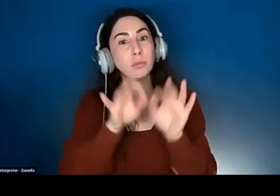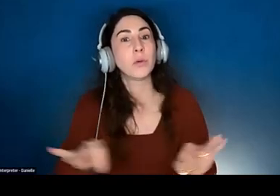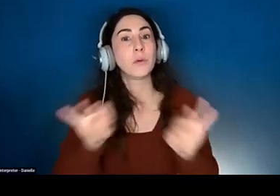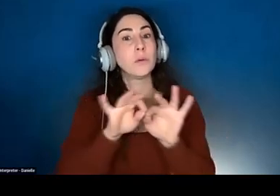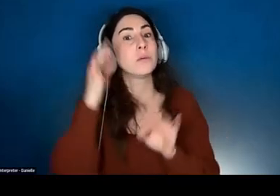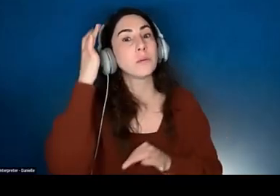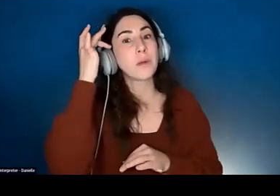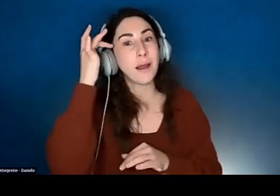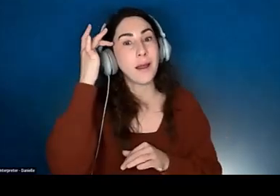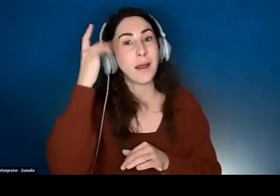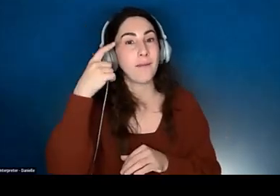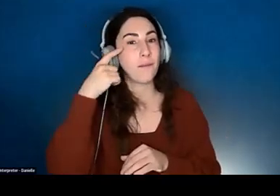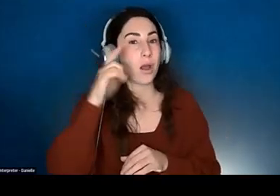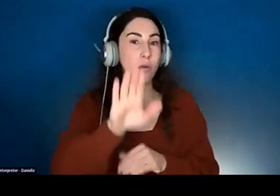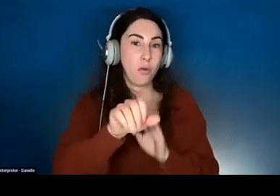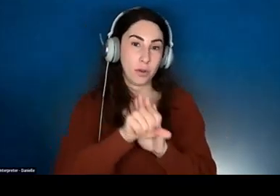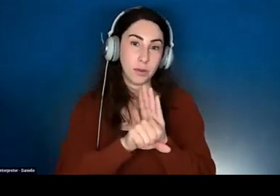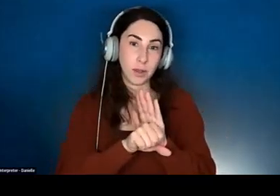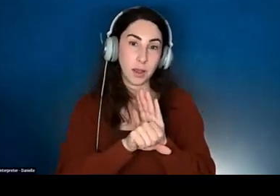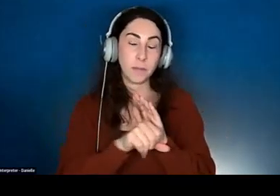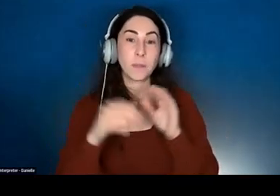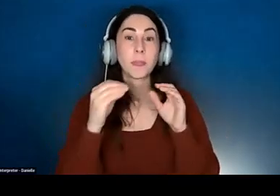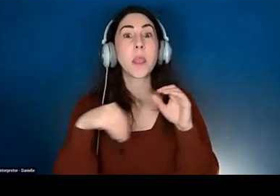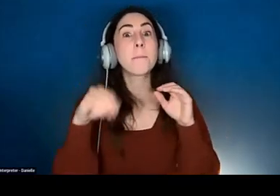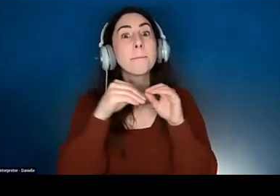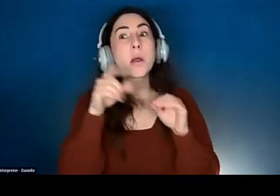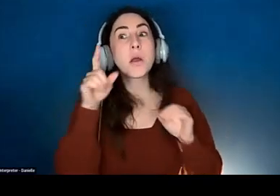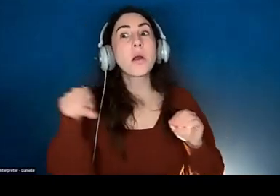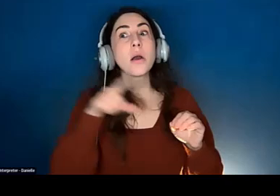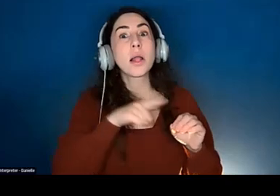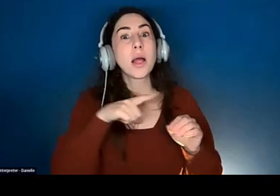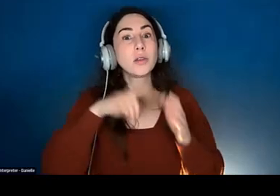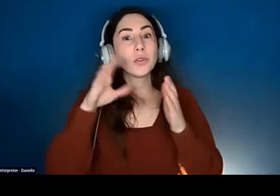The more they hear about it in their local offices,